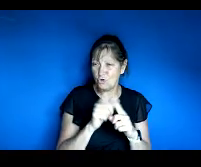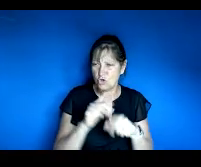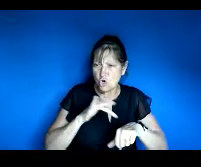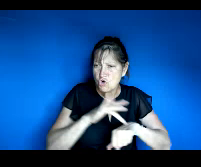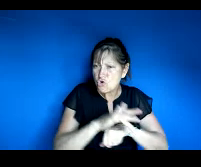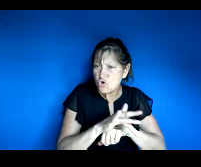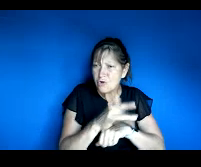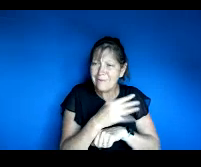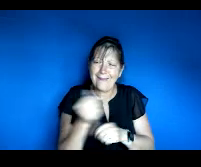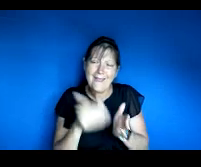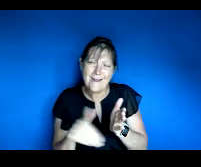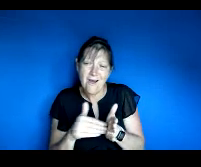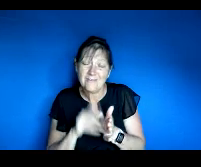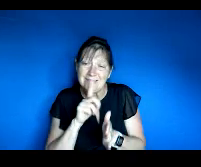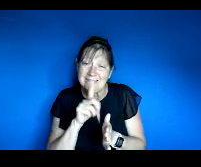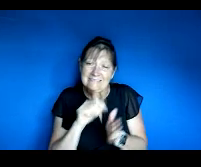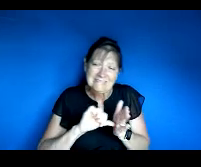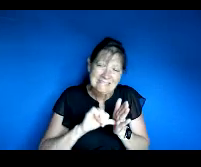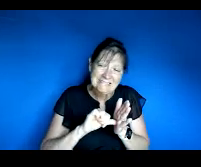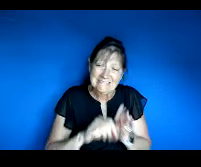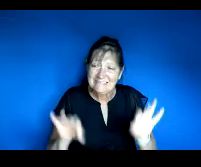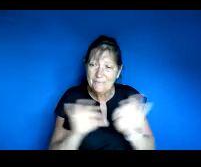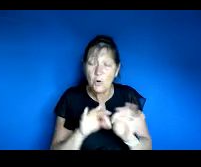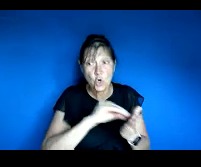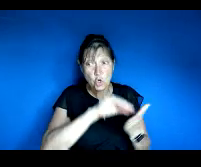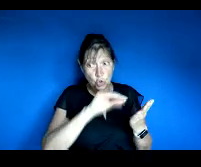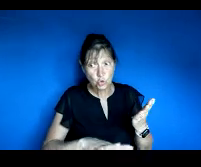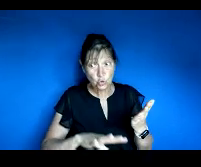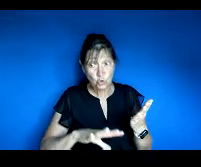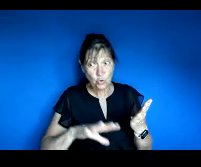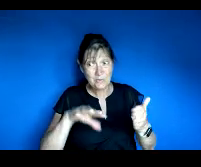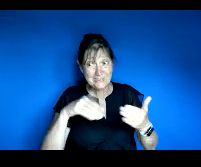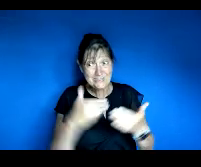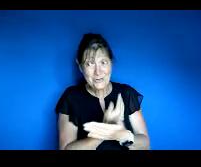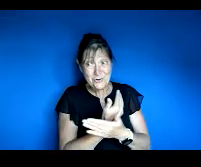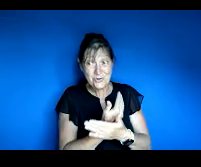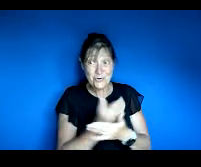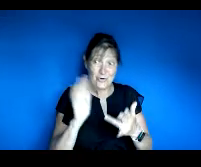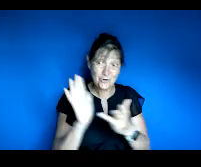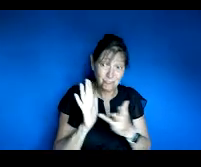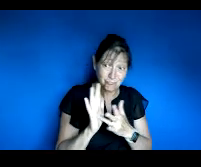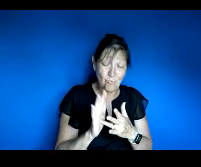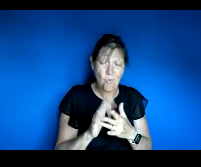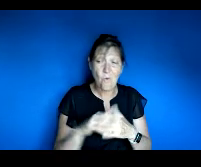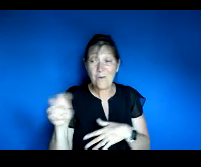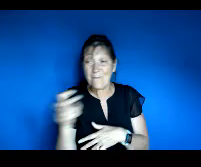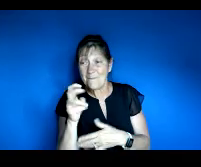so it's really, really important for students, especially ones that are coming to the university for the first time, or maybe in a college setting for the first time,